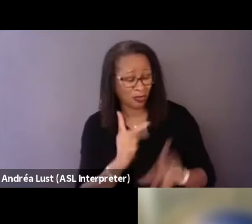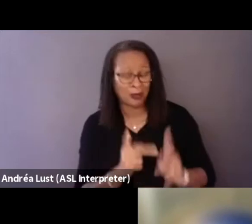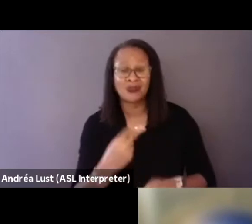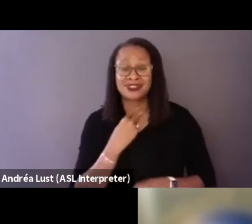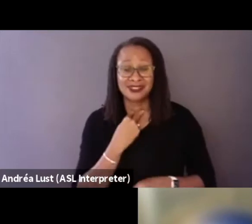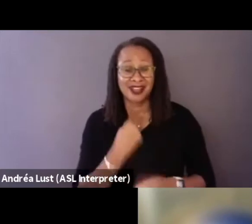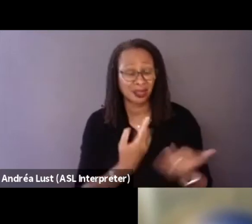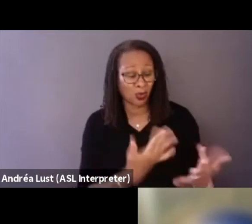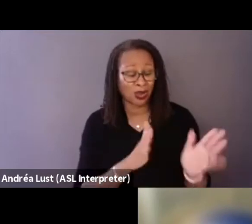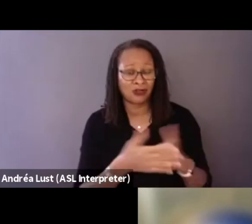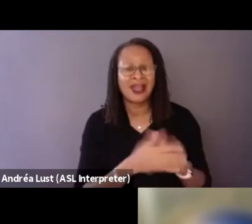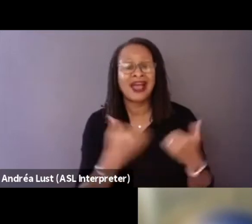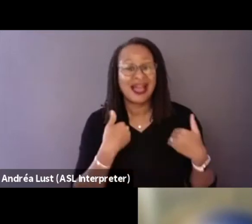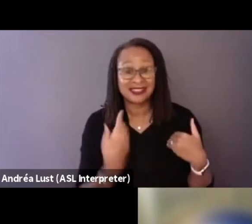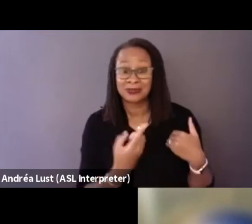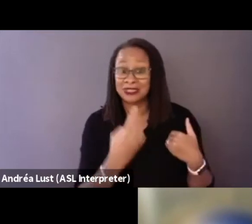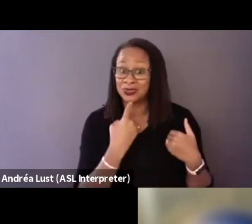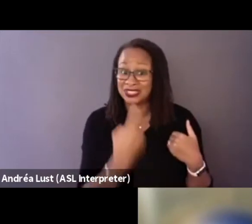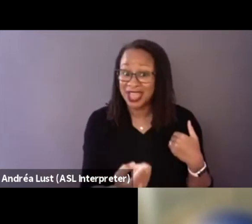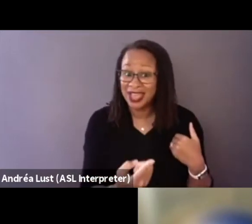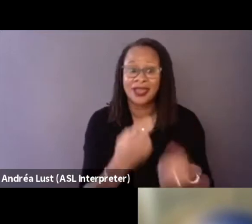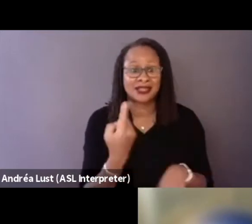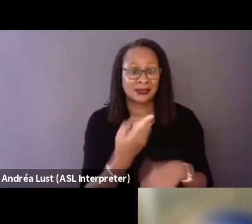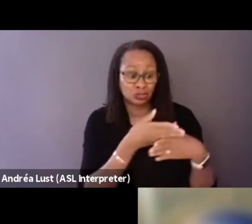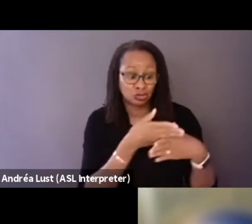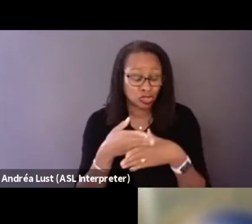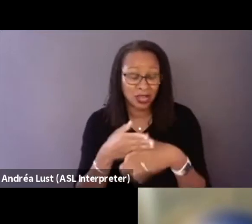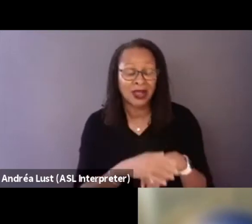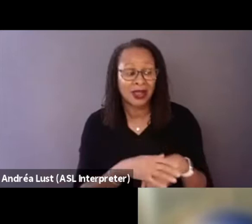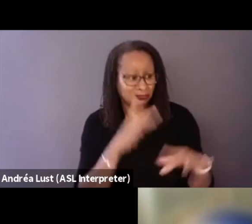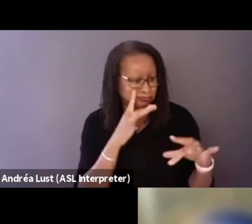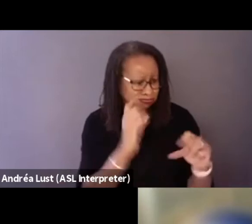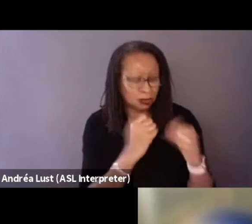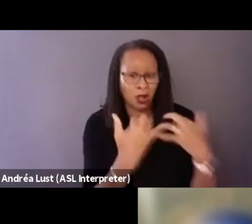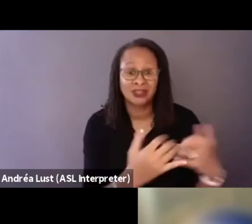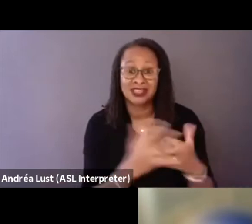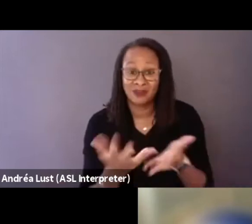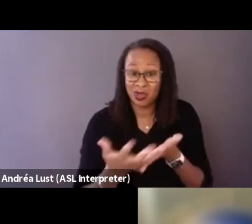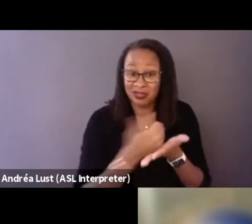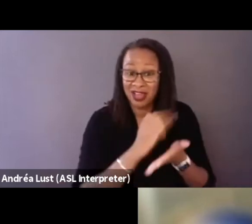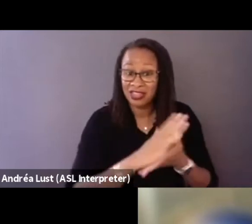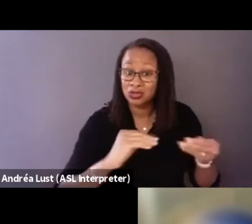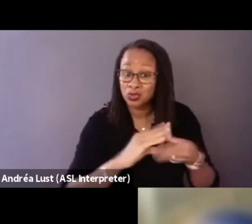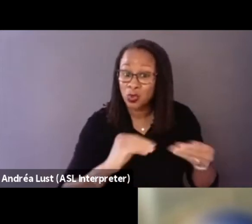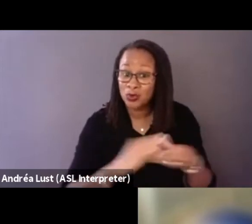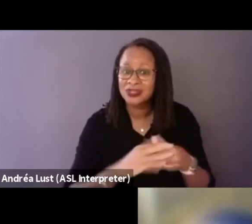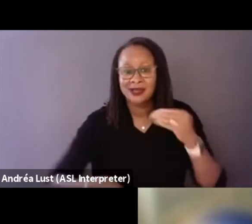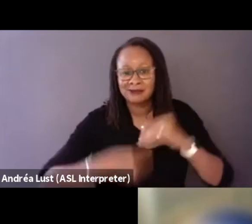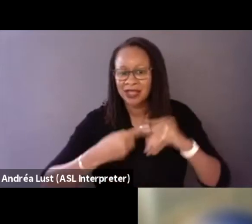had something to share, were a captive audience and that if we could collect those stories, it could add something to the conversation around healthcare reform.